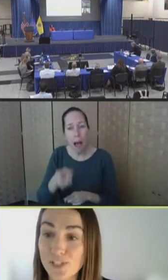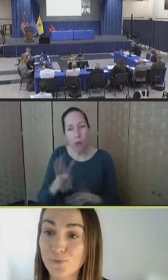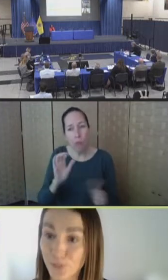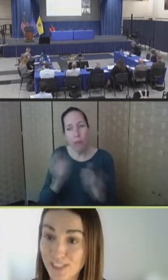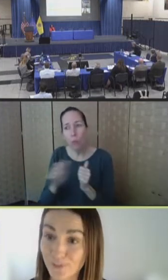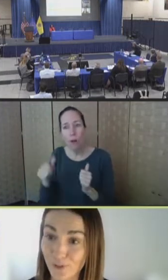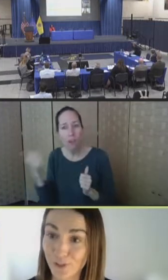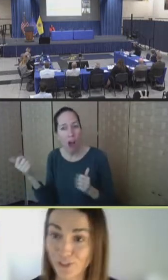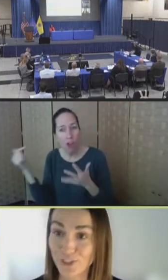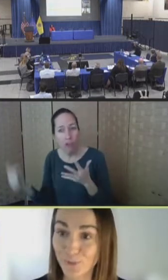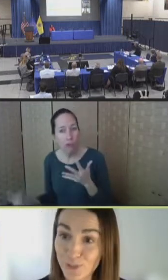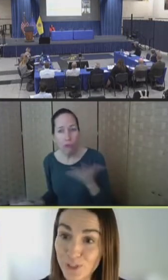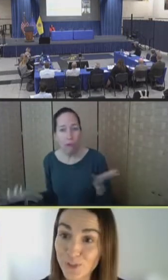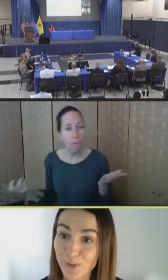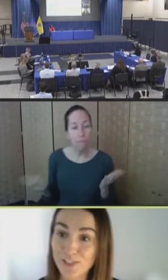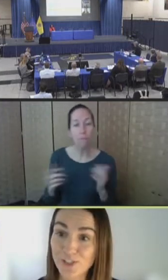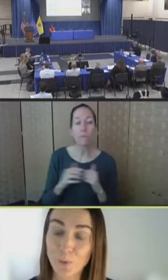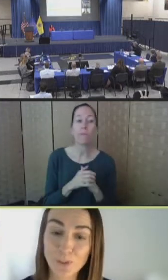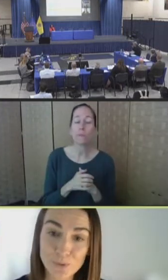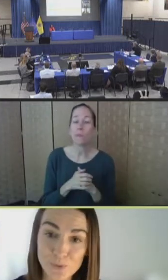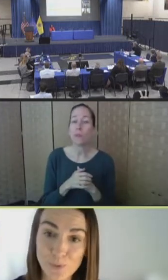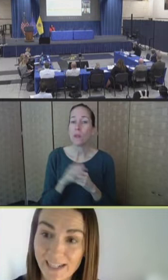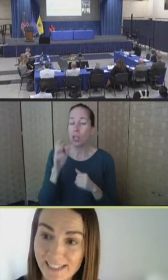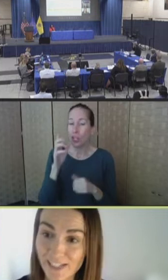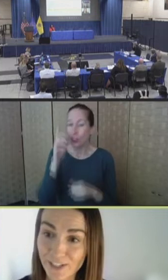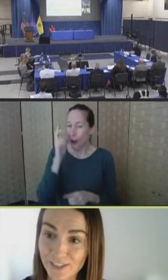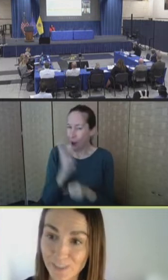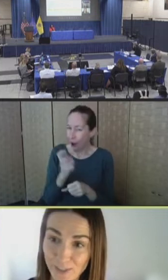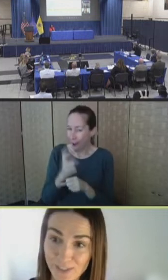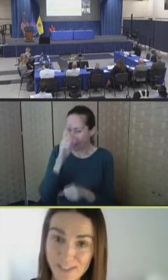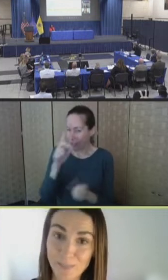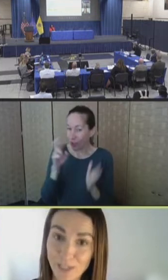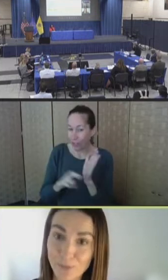it's really difficult to do. And so, what we do is we kind of serendipitously make